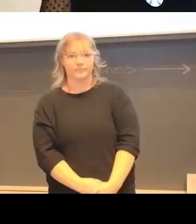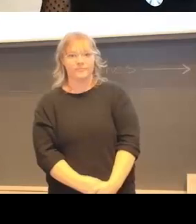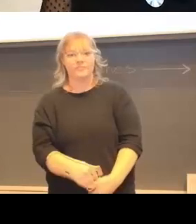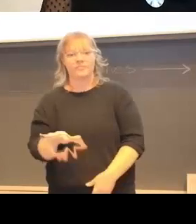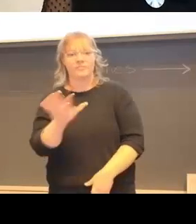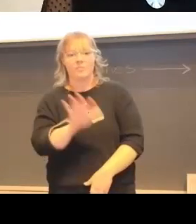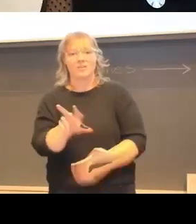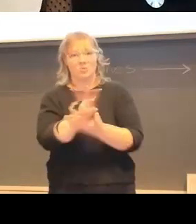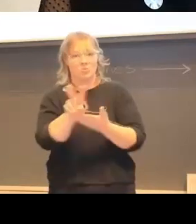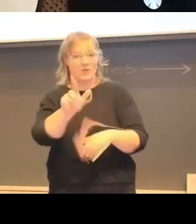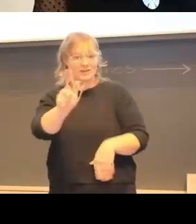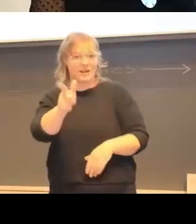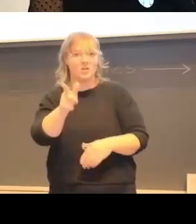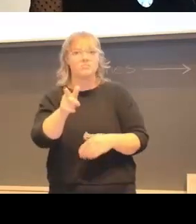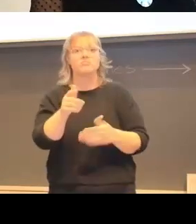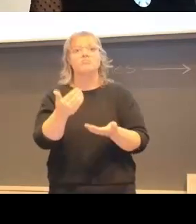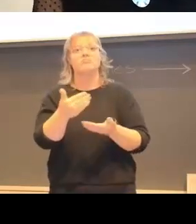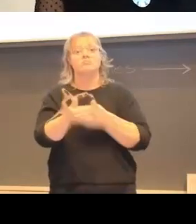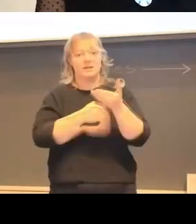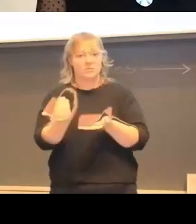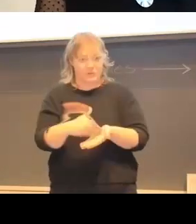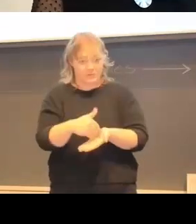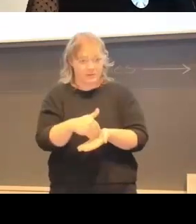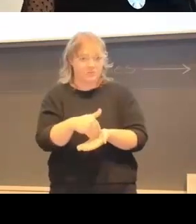two weeks later the process was repeated though we were reverse first who was seeing patients